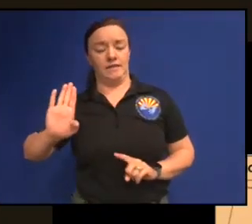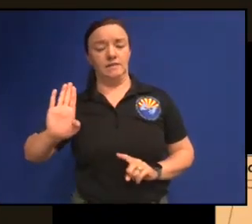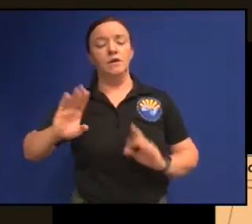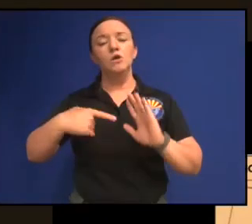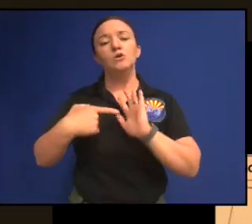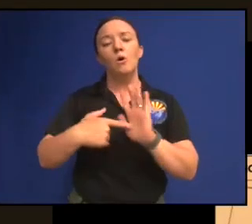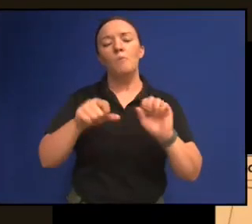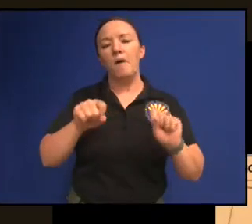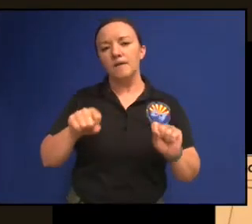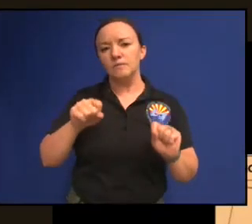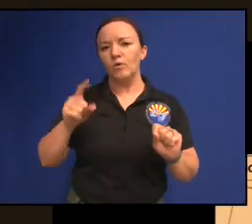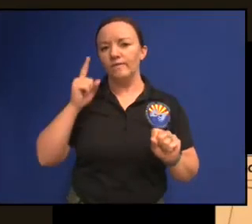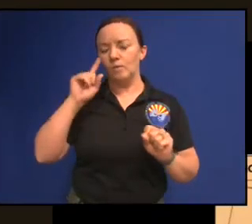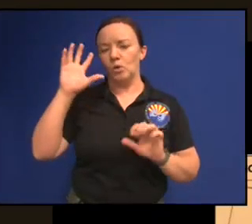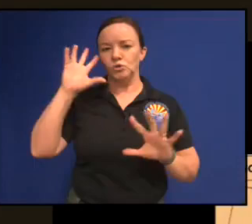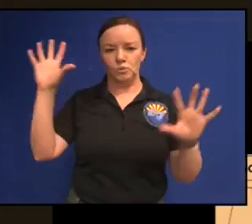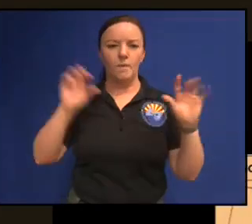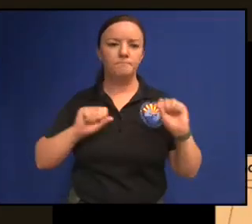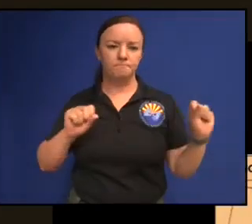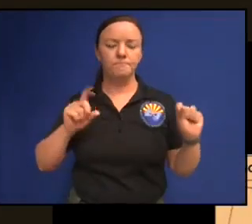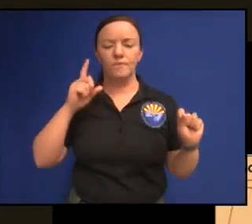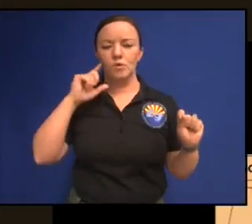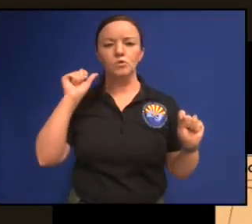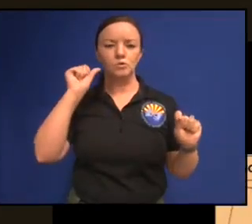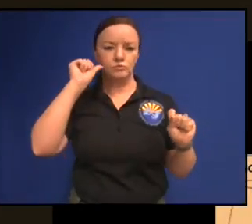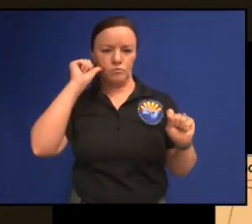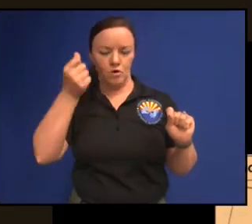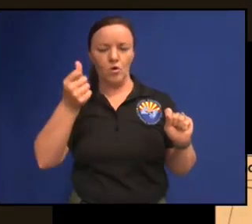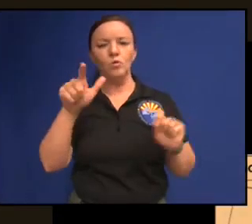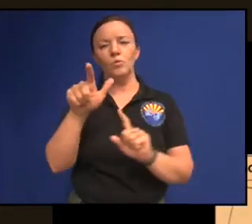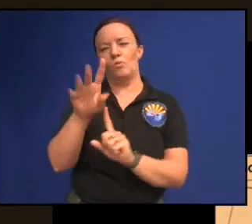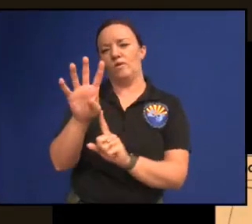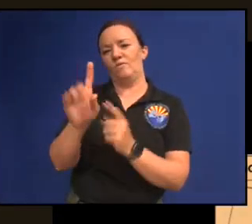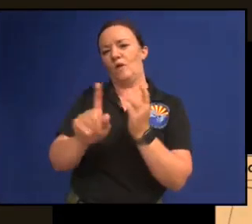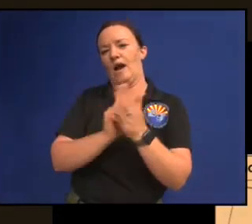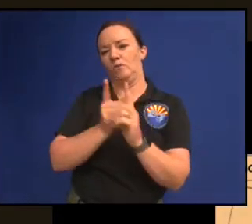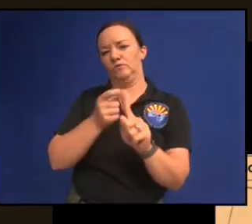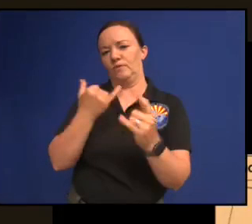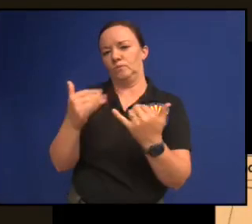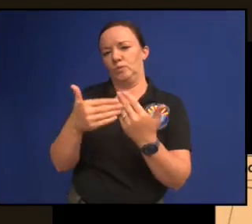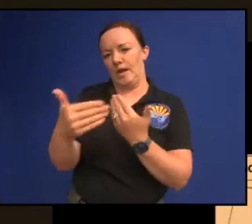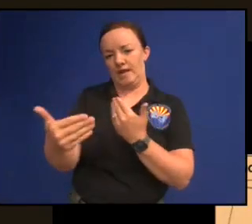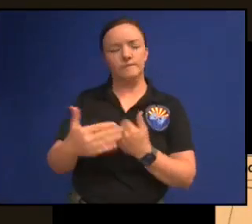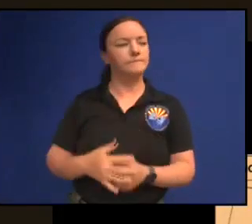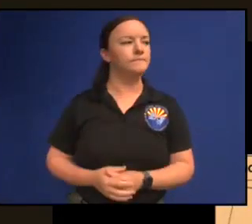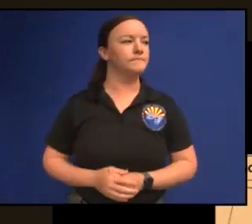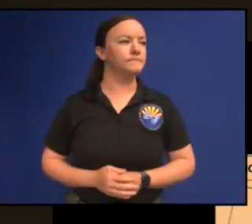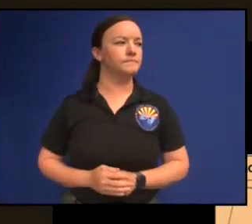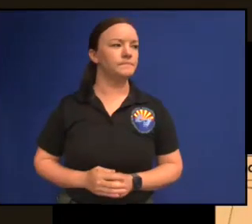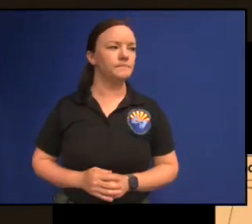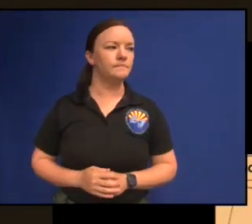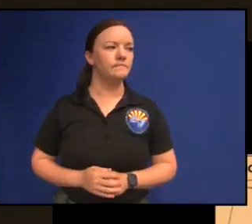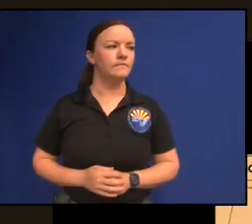AWAY FROM TODAY. AND YOU SEE THERE IS A WIDE SWATH OF SHOWERS AND THUNDERSTORMS OUT OF SOUTHEAST COLORADO,